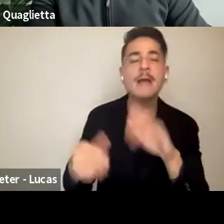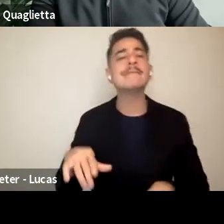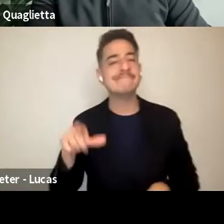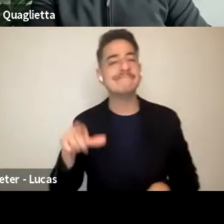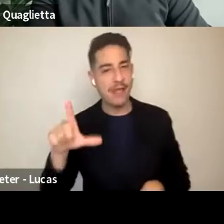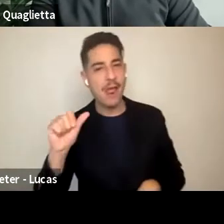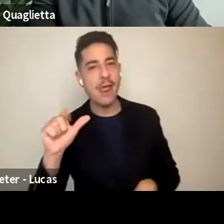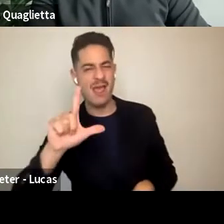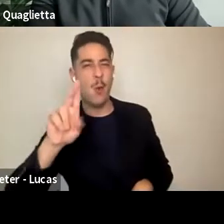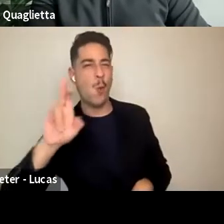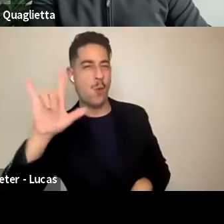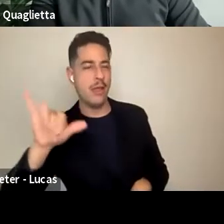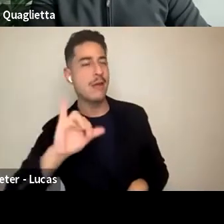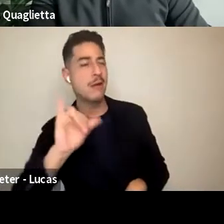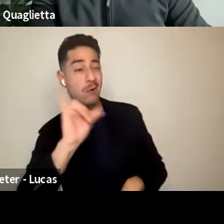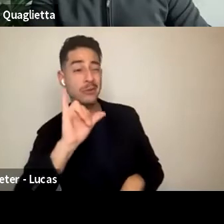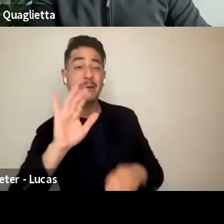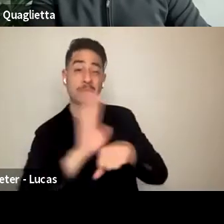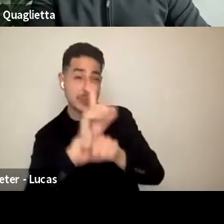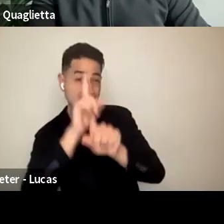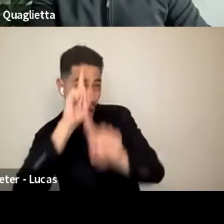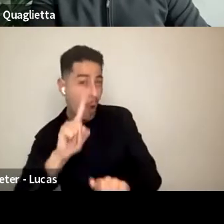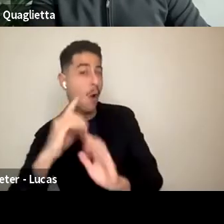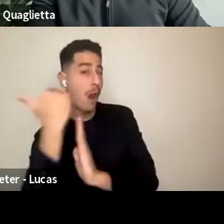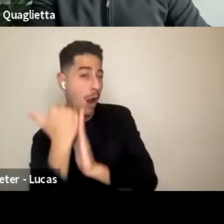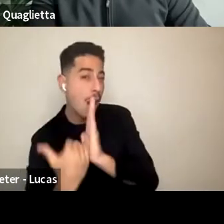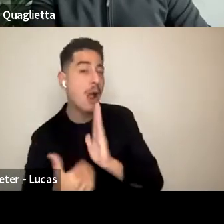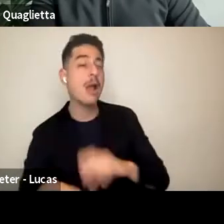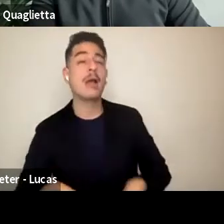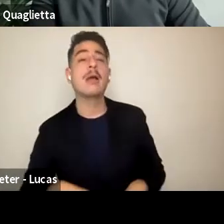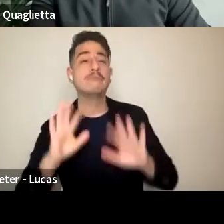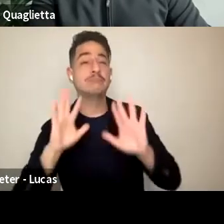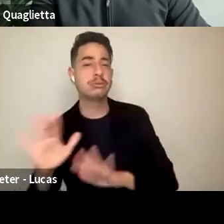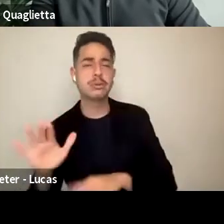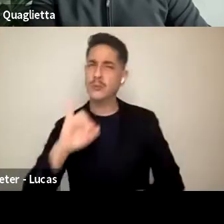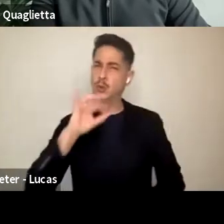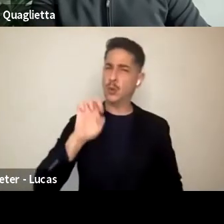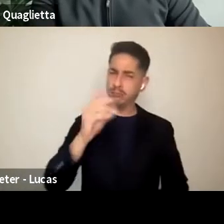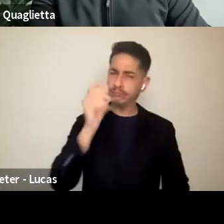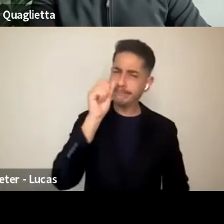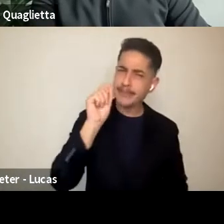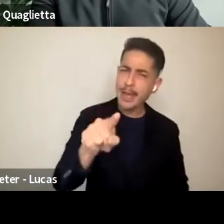That as a starting point, is there typically like one group that would know all of that.